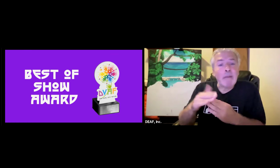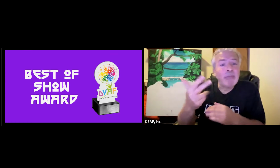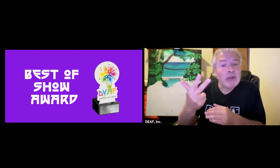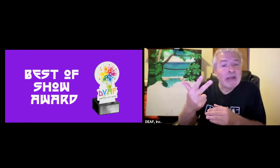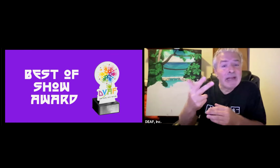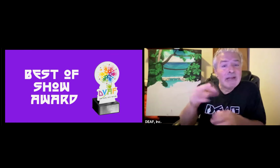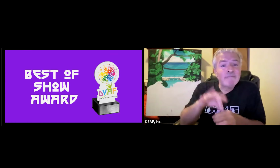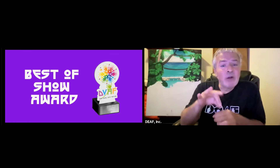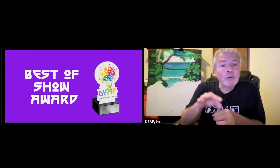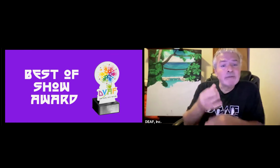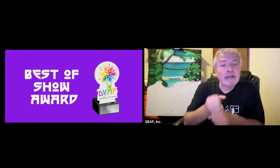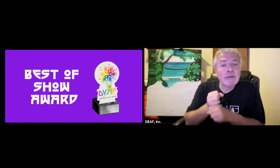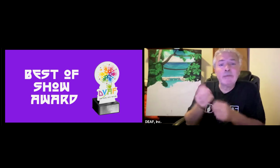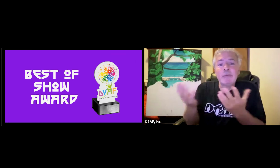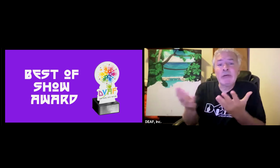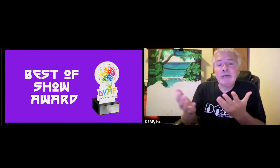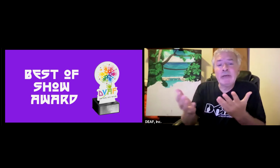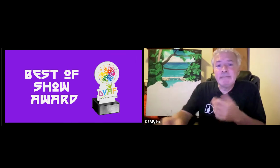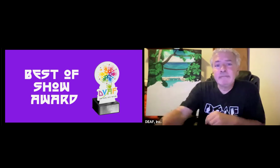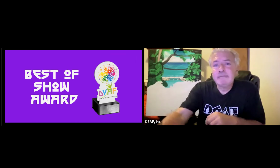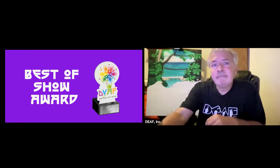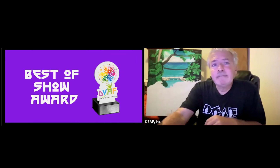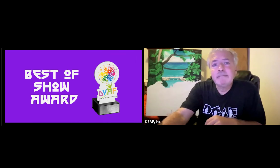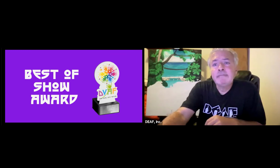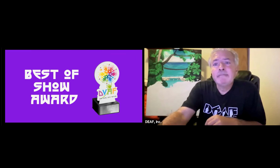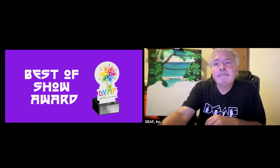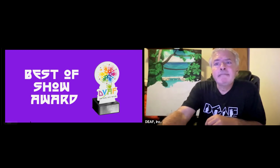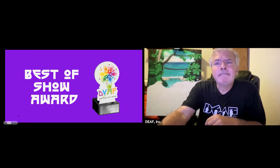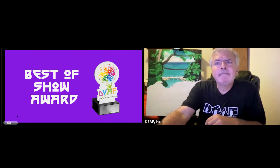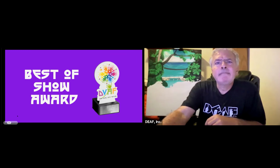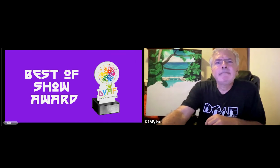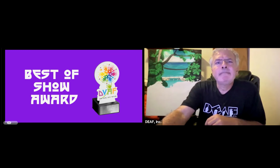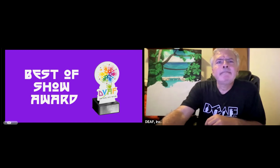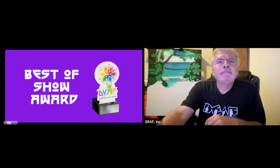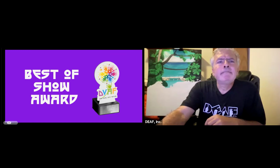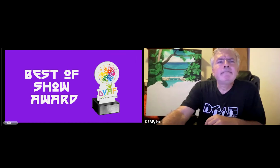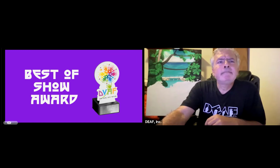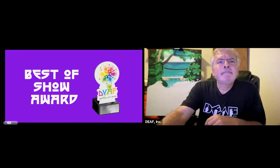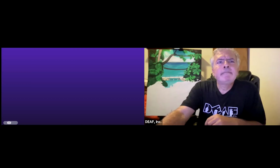We had the top three. These were the top three.